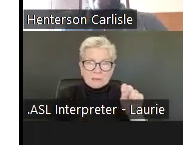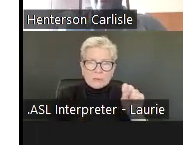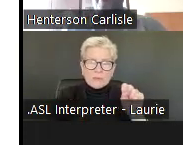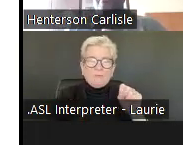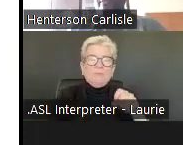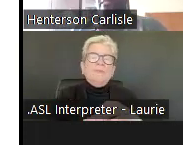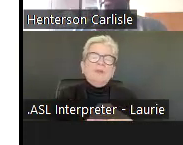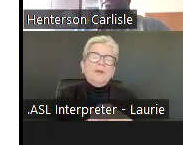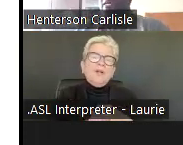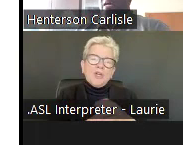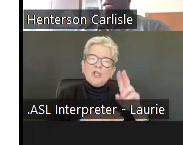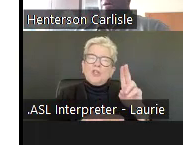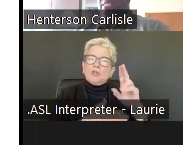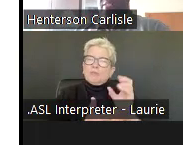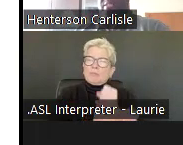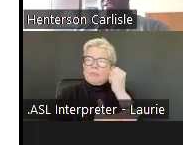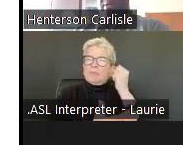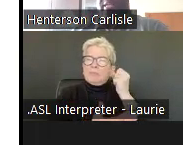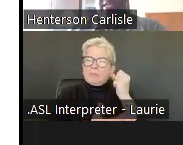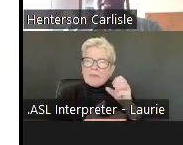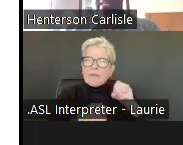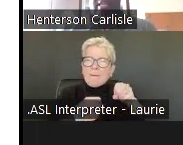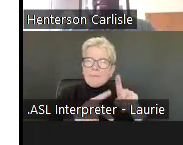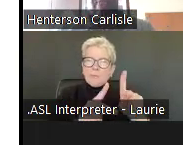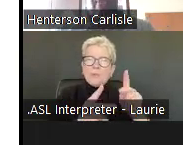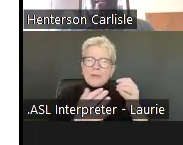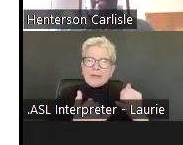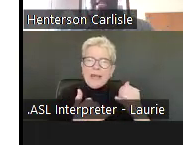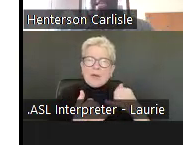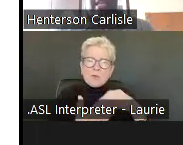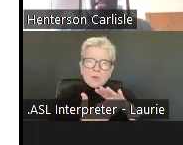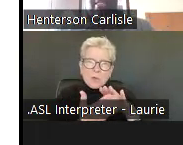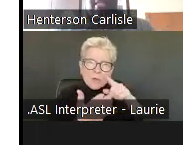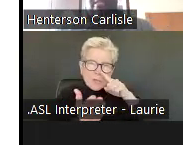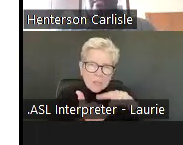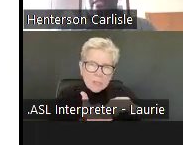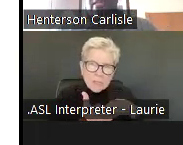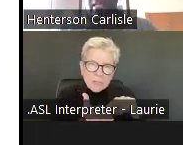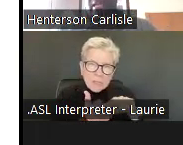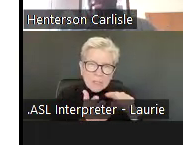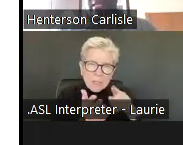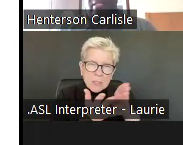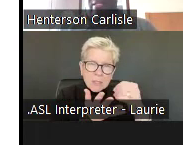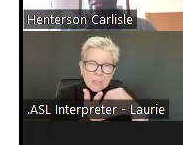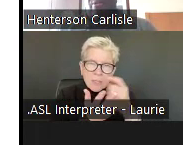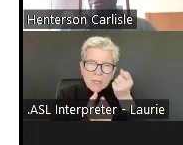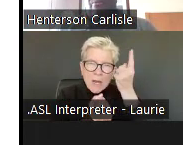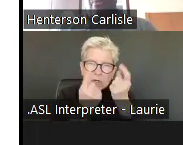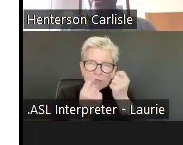time to really get to know again that data, finding that data access and getting to know